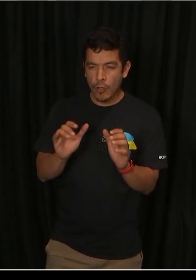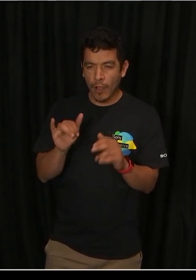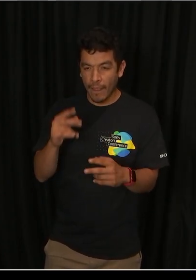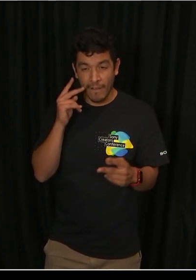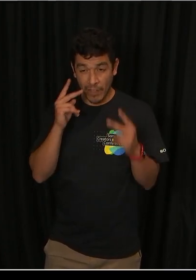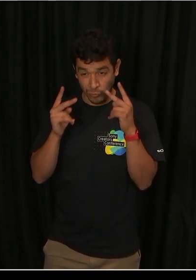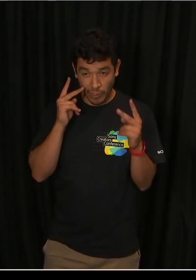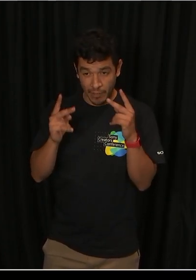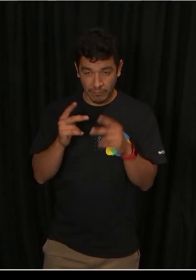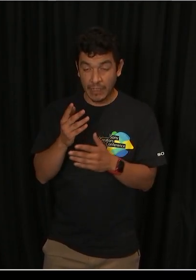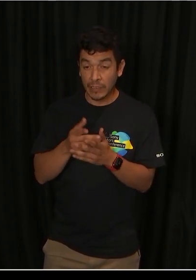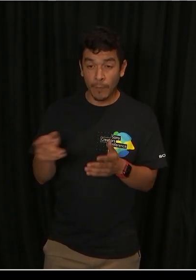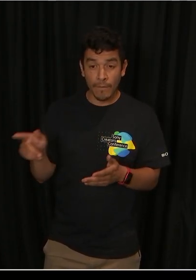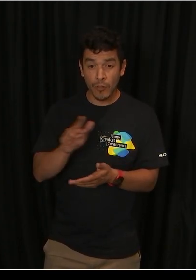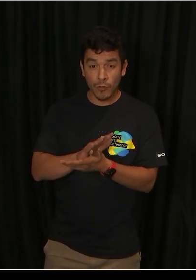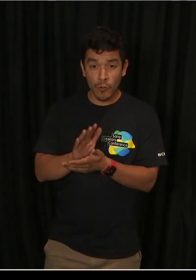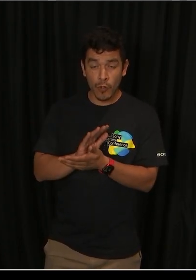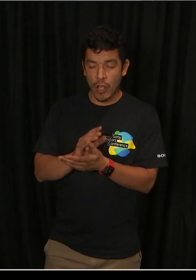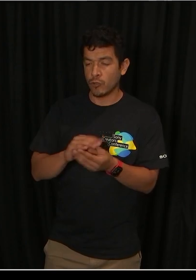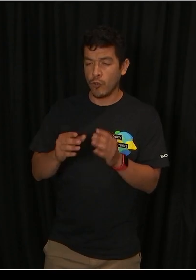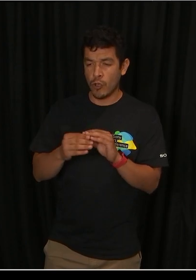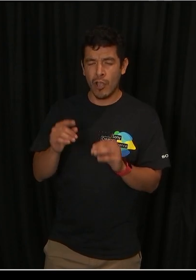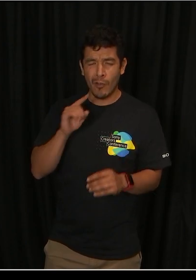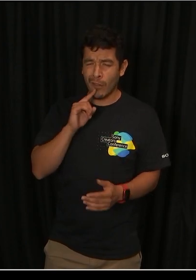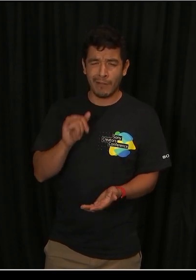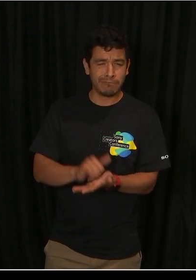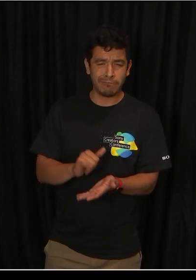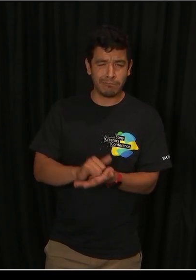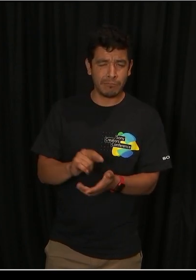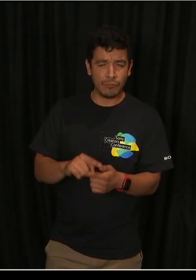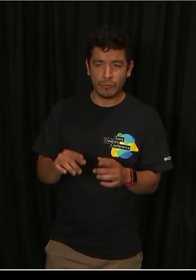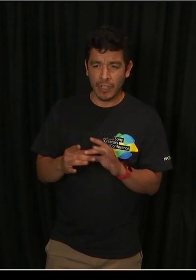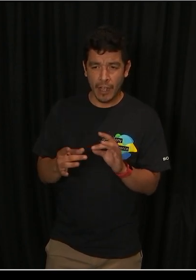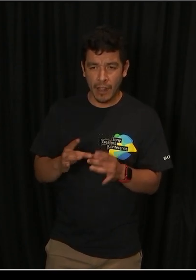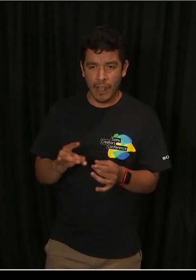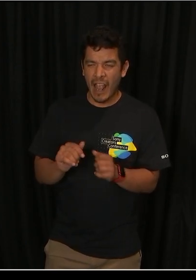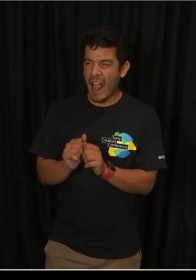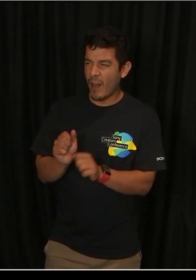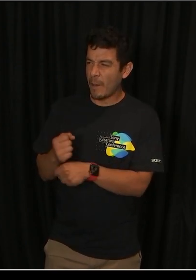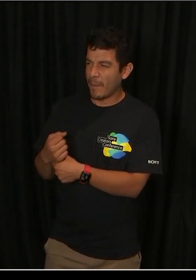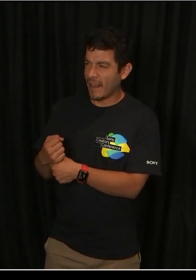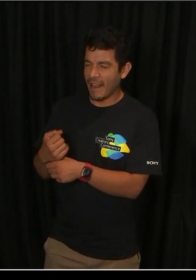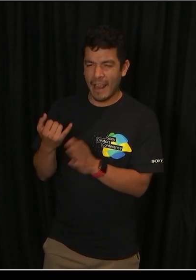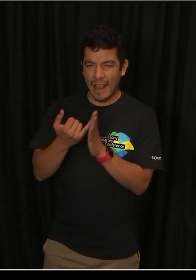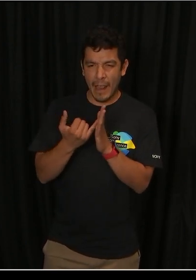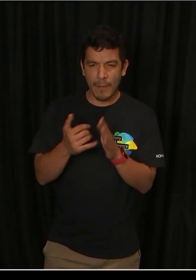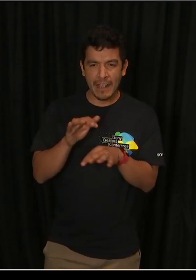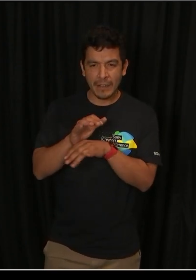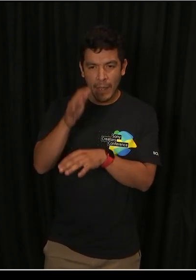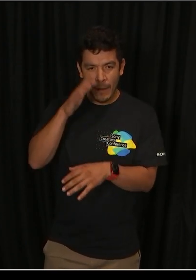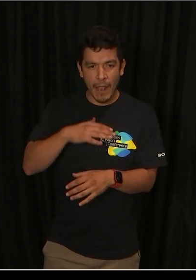And some of these stories seem really impossible to tell. It's like, how do you make a animated Spider-Man movie that looks like a comic book?